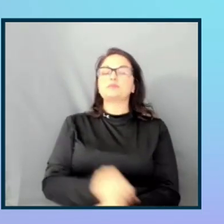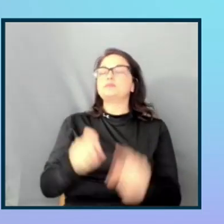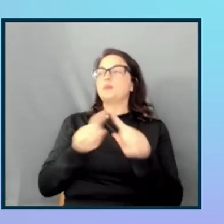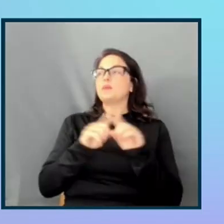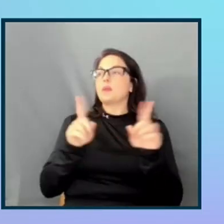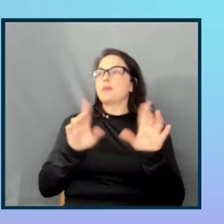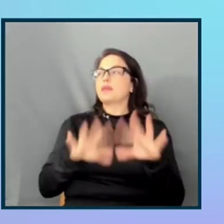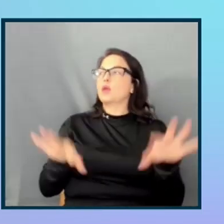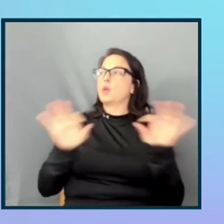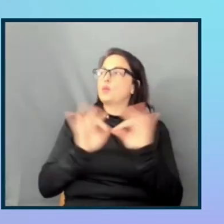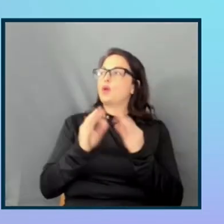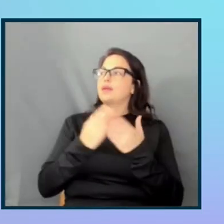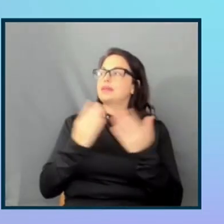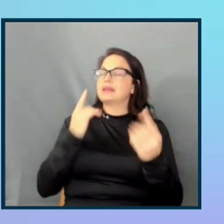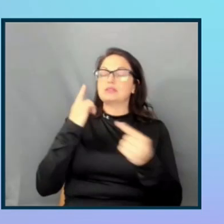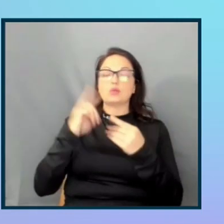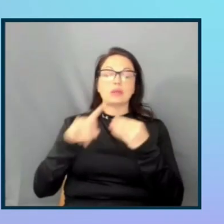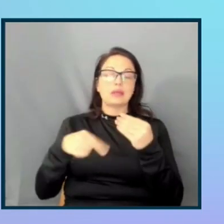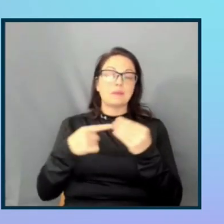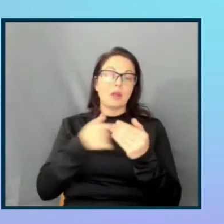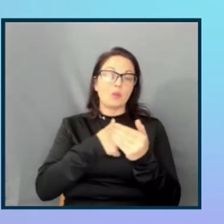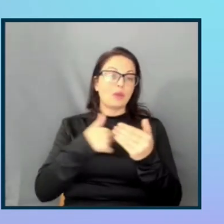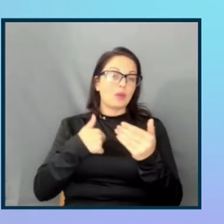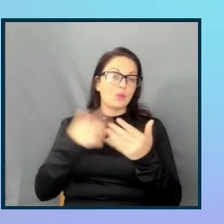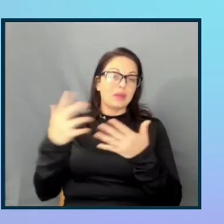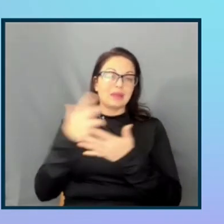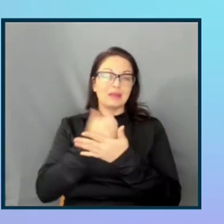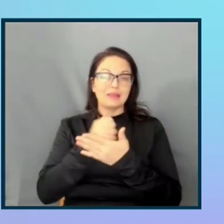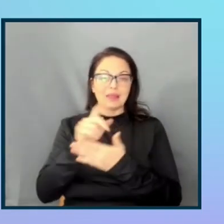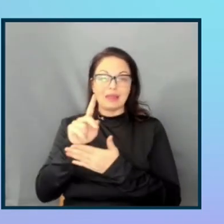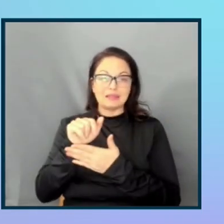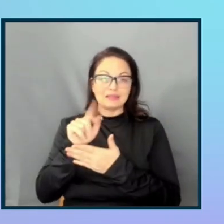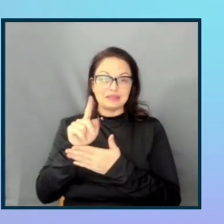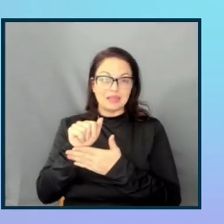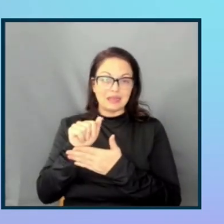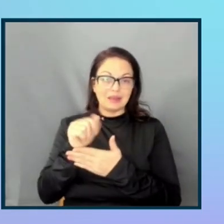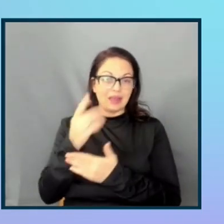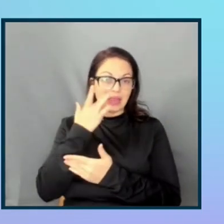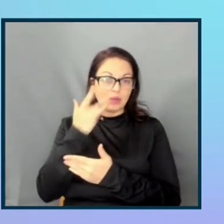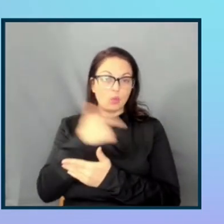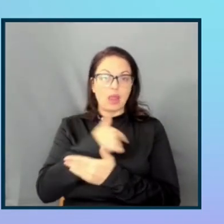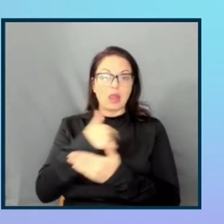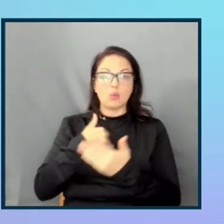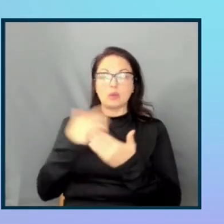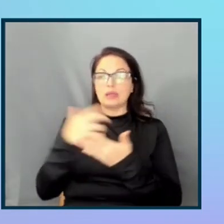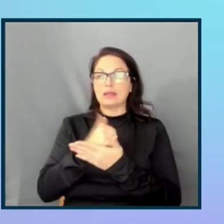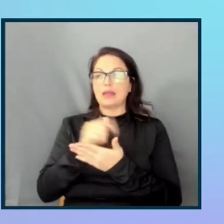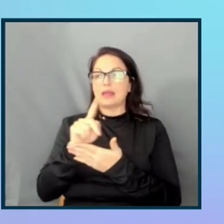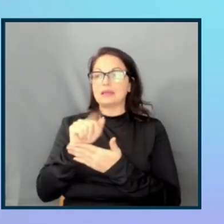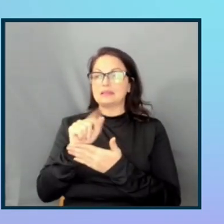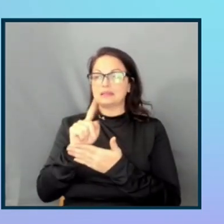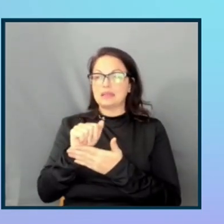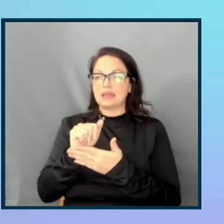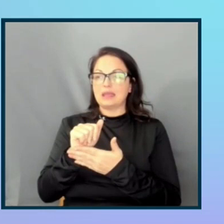to when we collect data on people and why. And I do believe that unless us as people, practitioners,